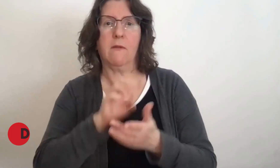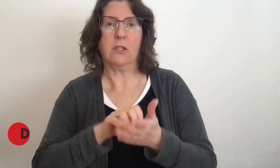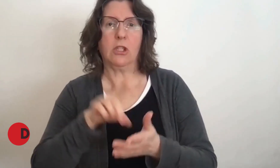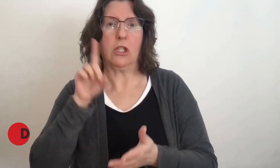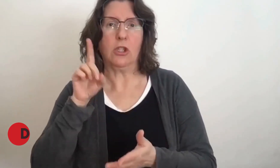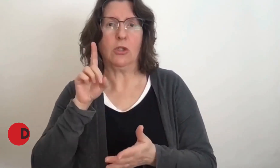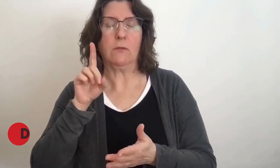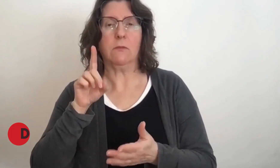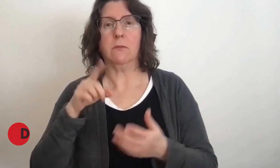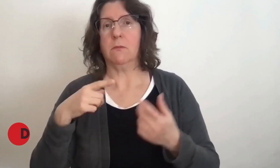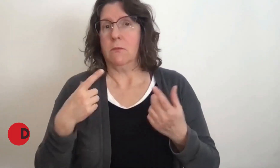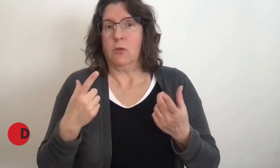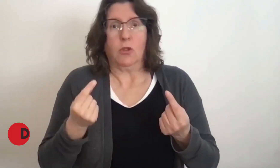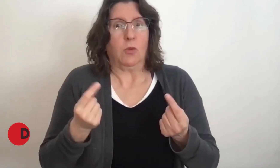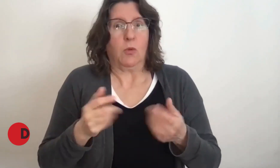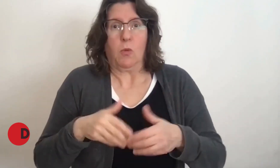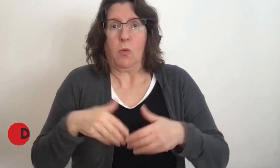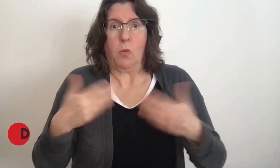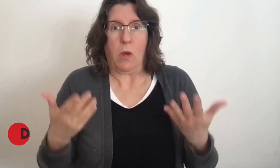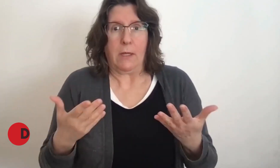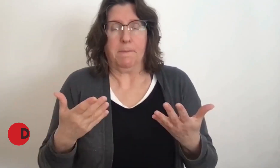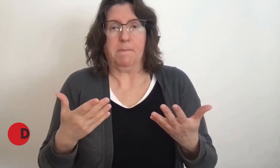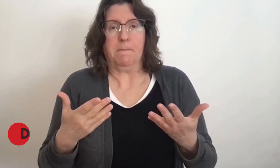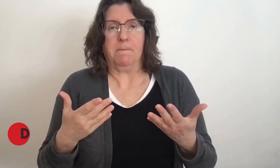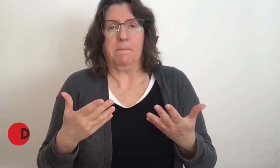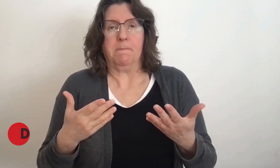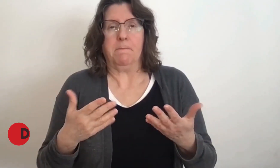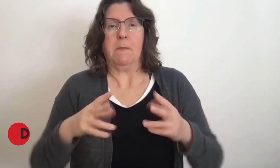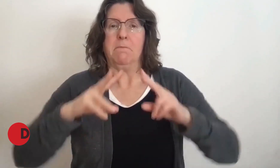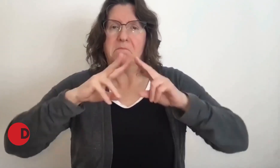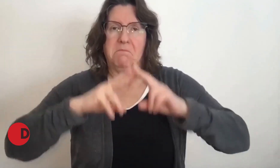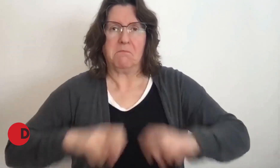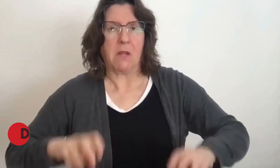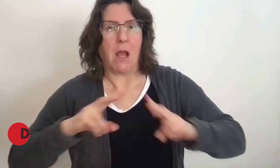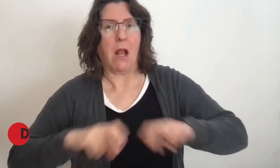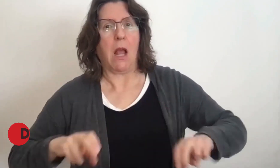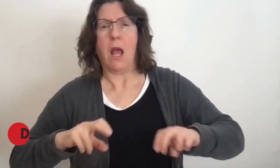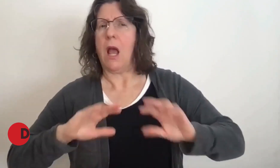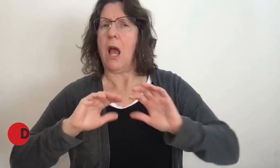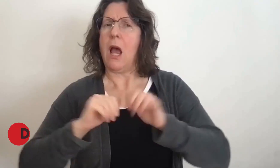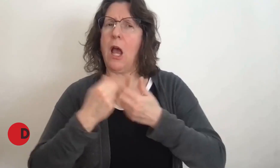I analyze how to use the Arts in Deaf education programs